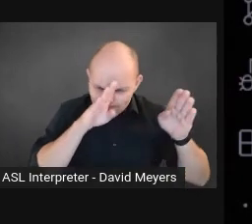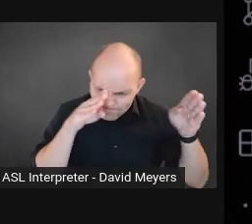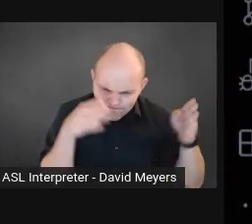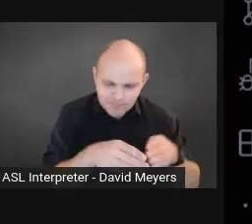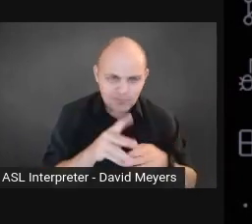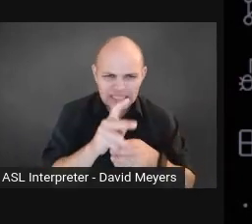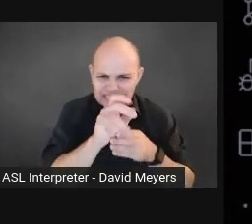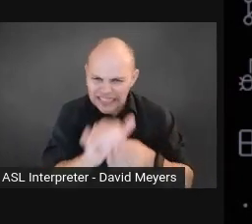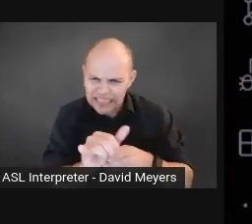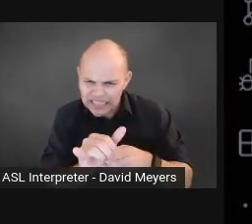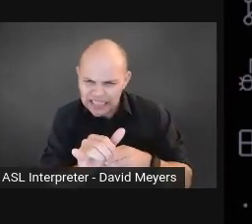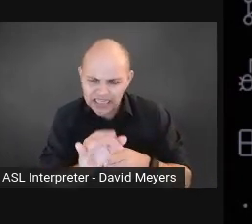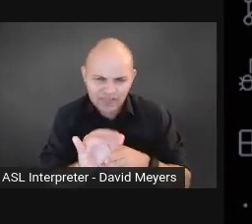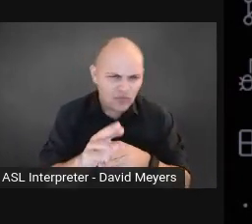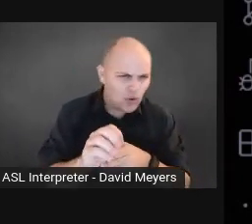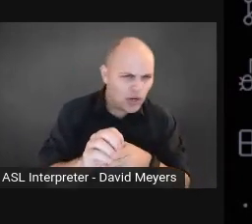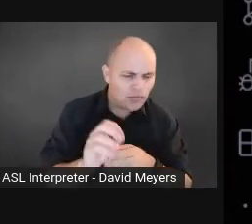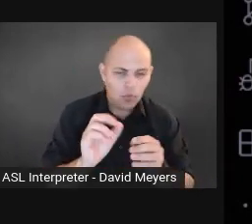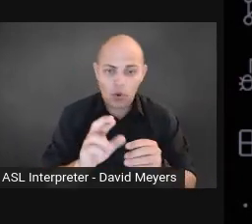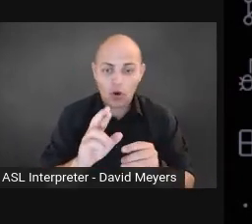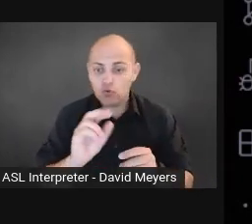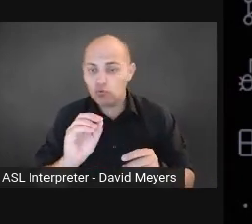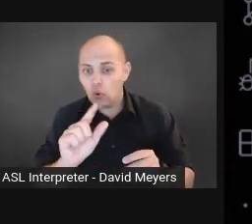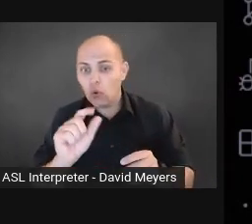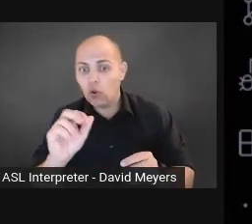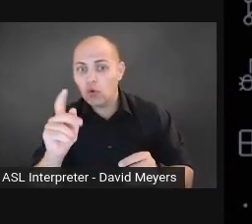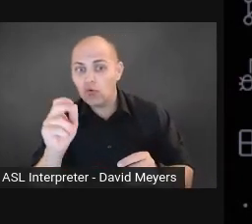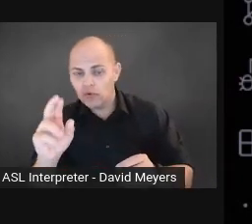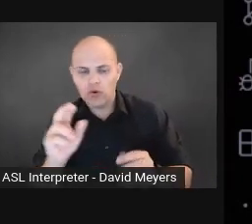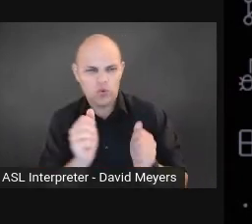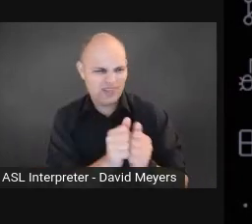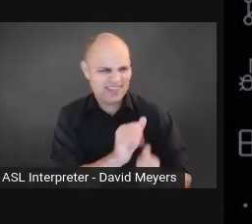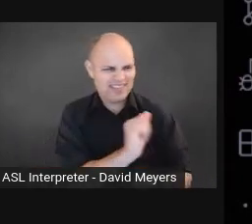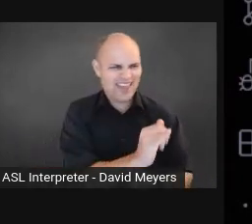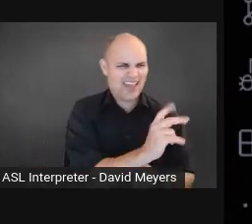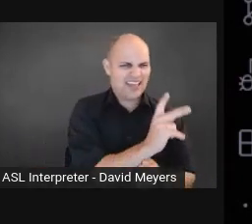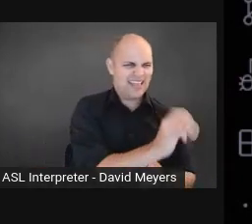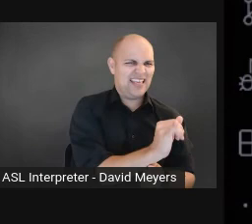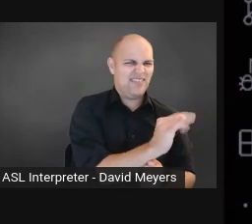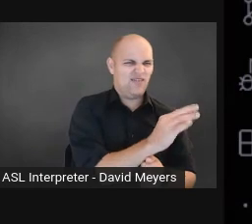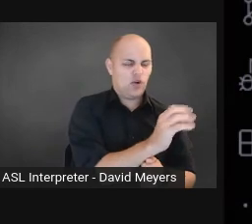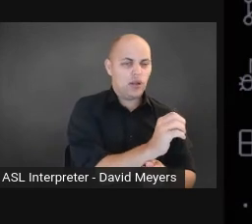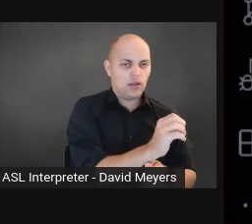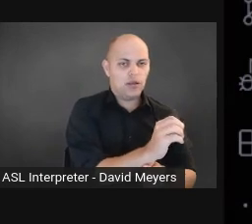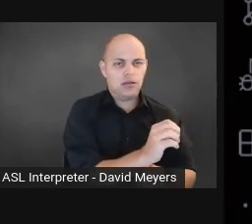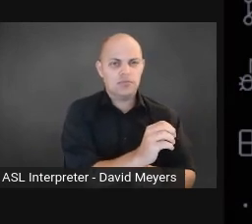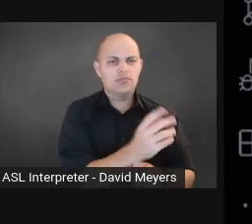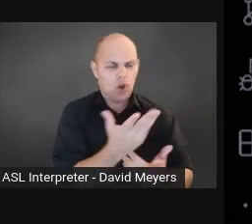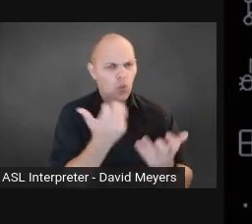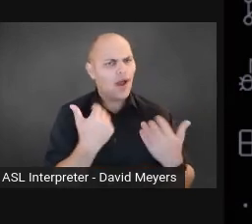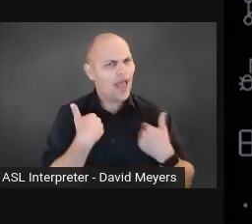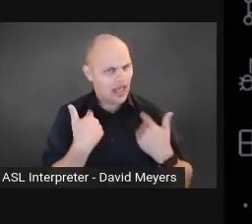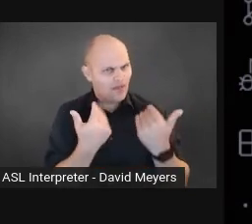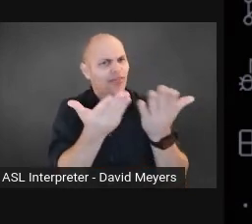and some other really cool things you can do using keyframes. In that case we would want to have a keyframe here that had